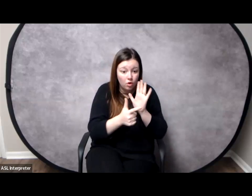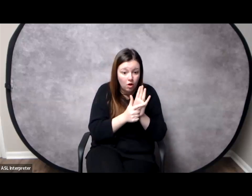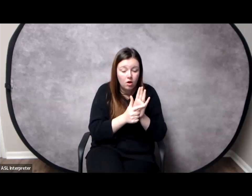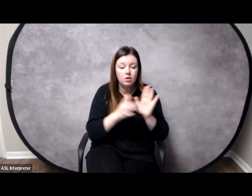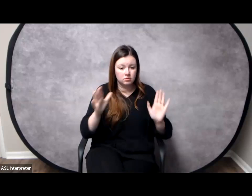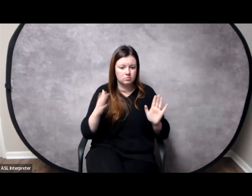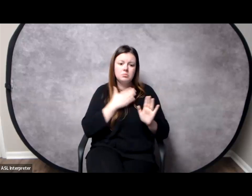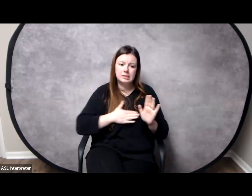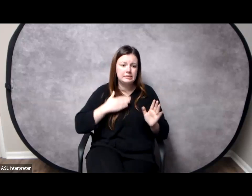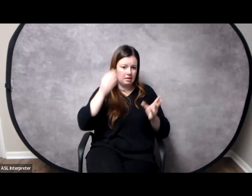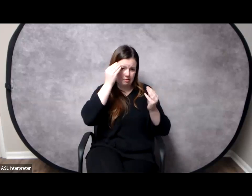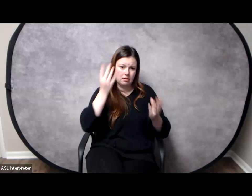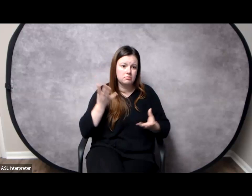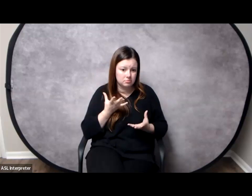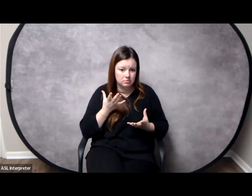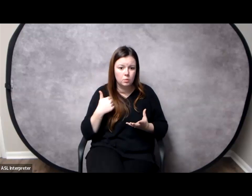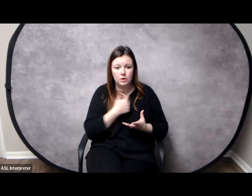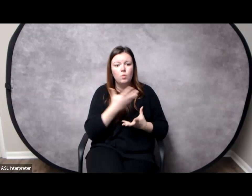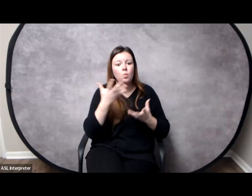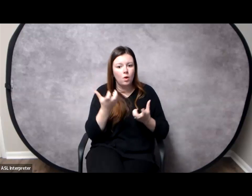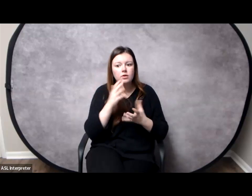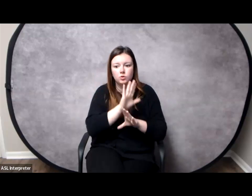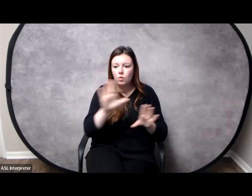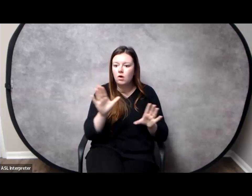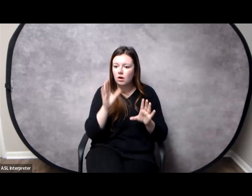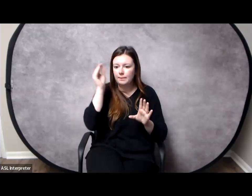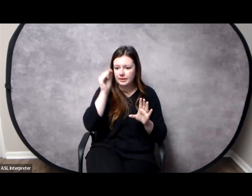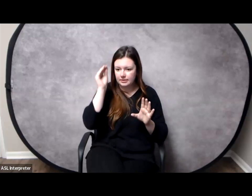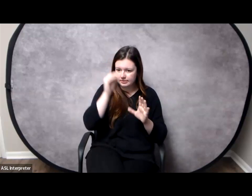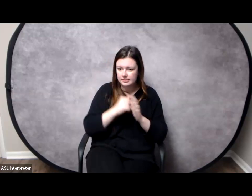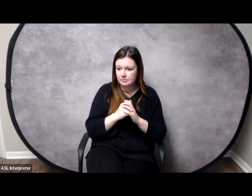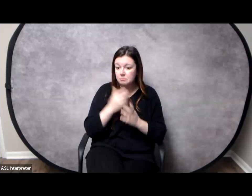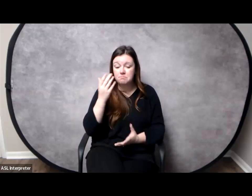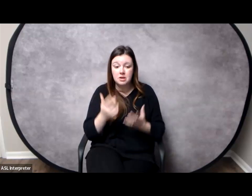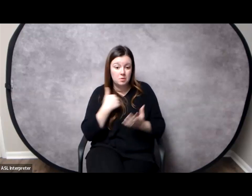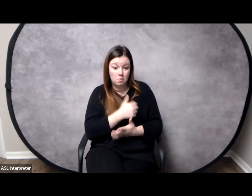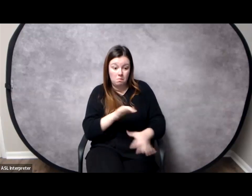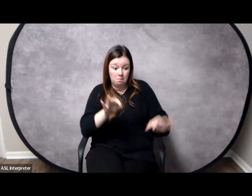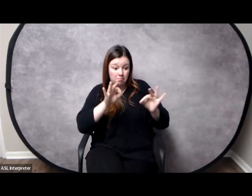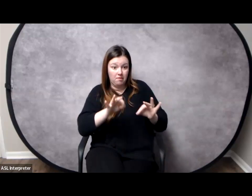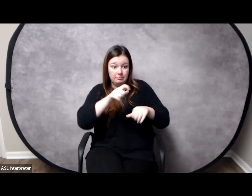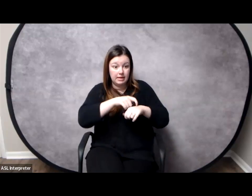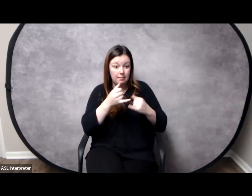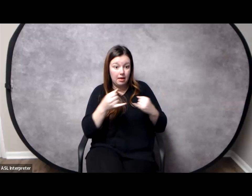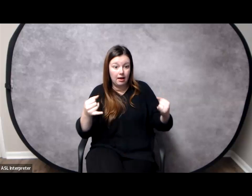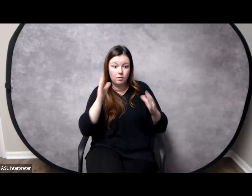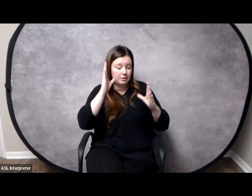We do want to hear from you if we've hit the nail on the head or if you would recommend something different.